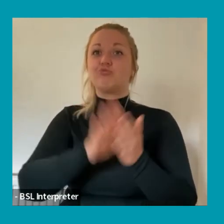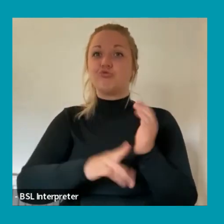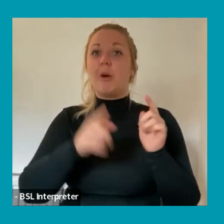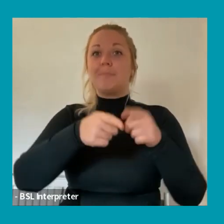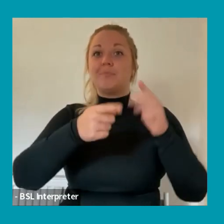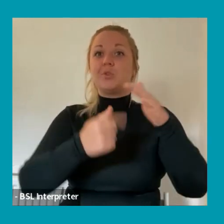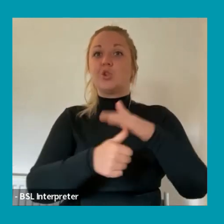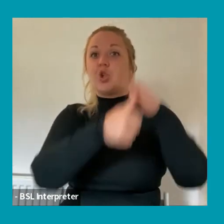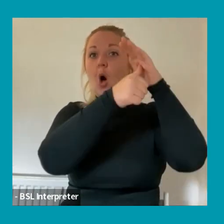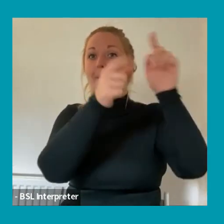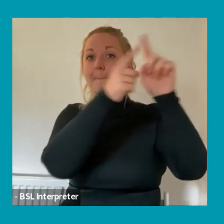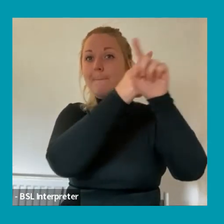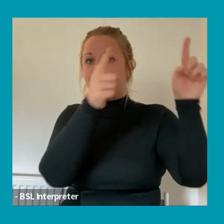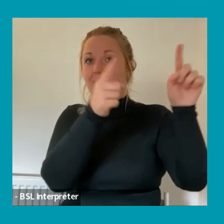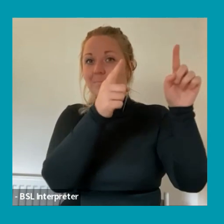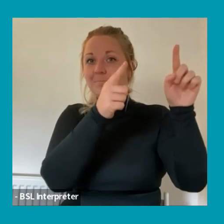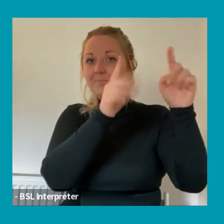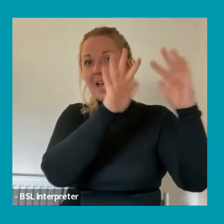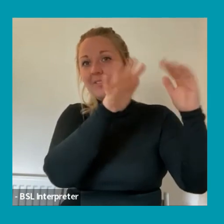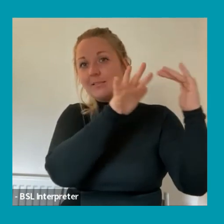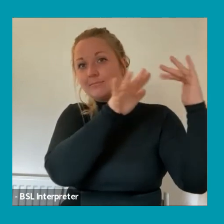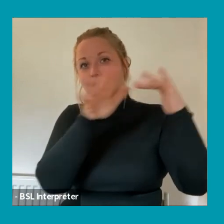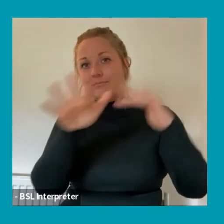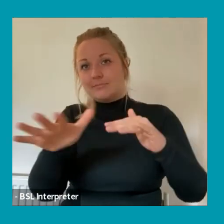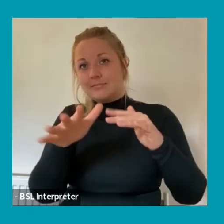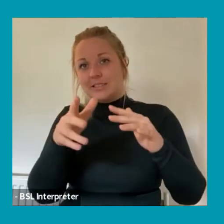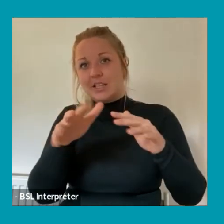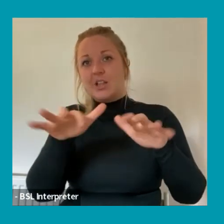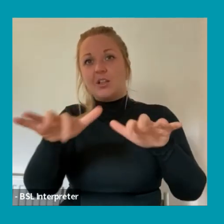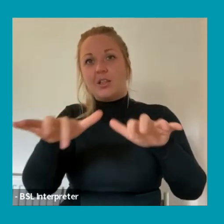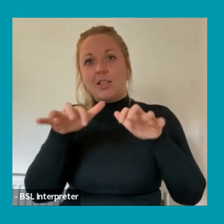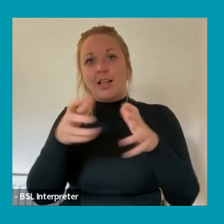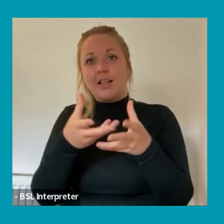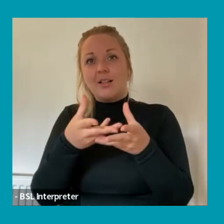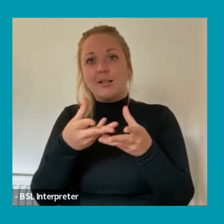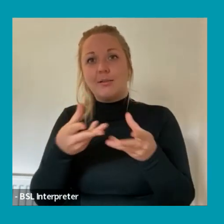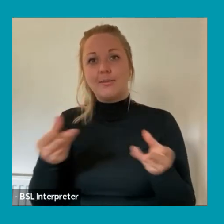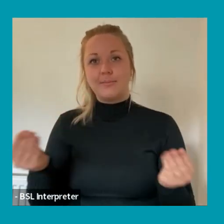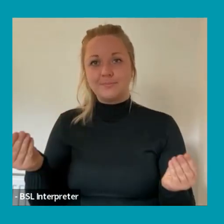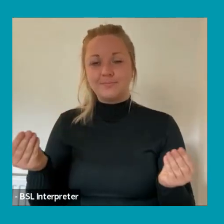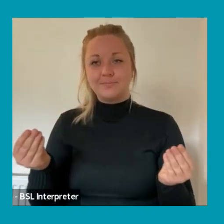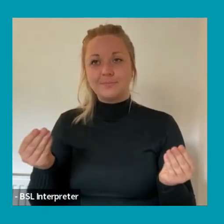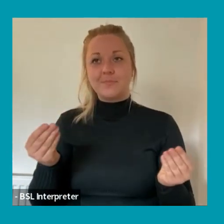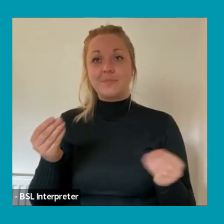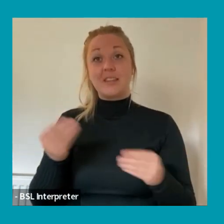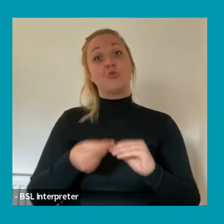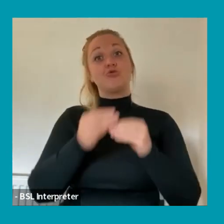It is much harder to create a inclusive culture in an organisation, without that leadership commitment.